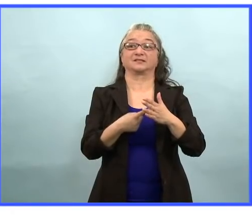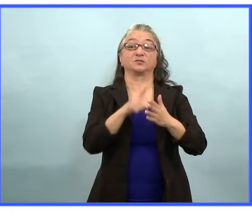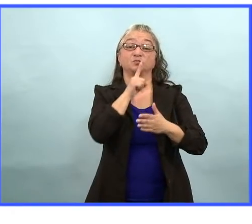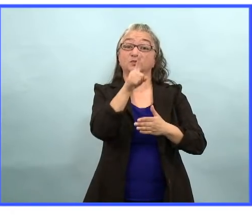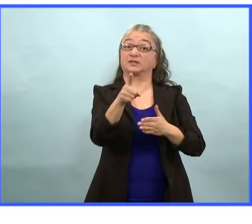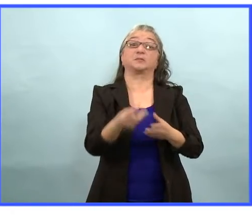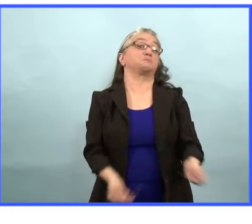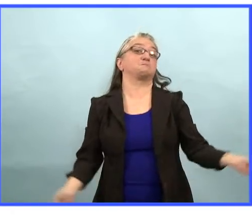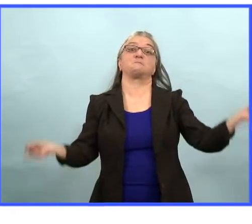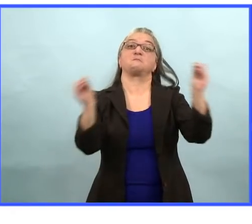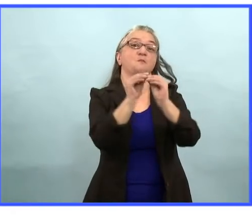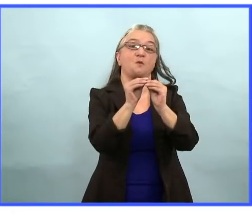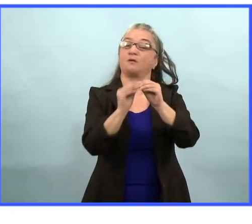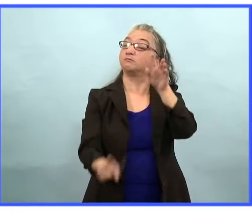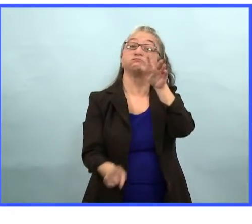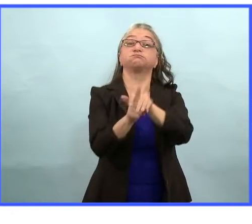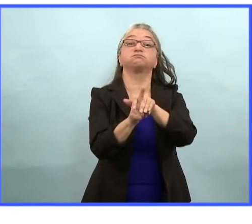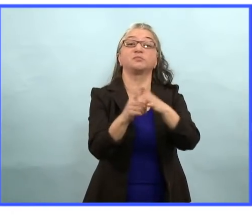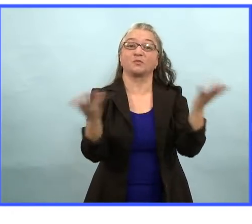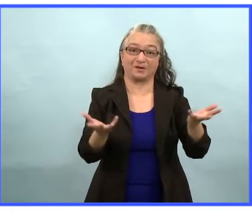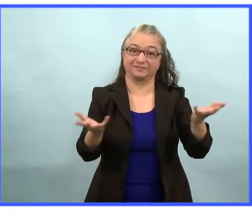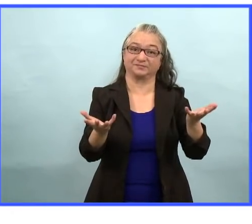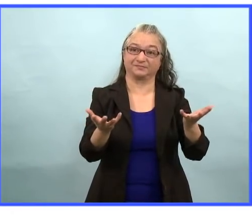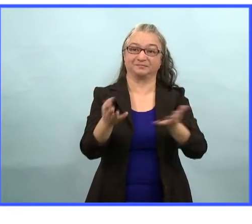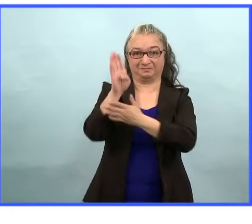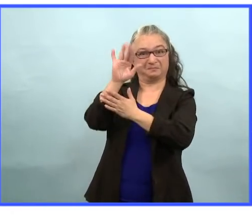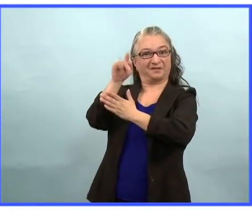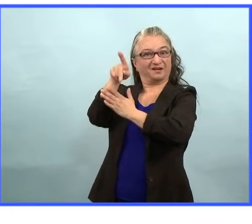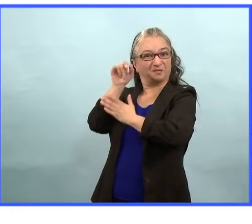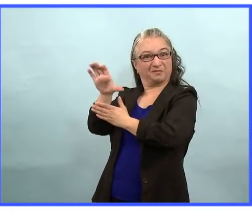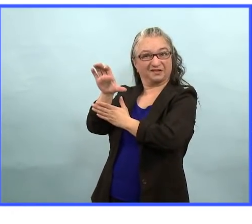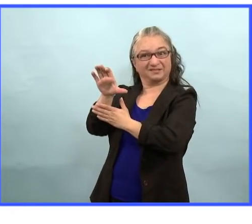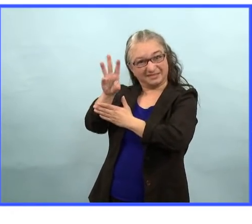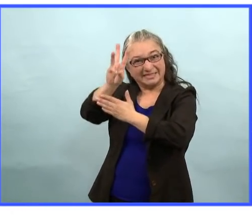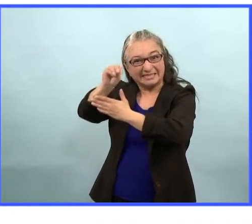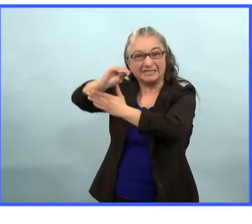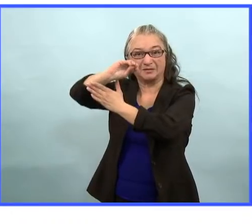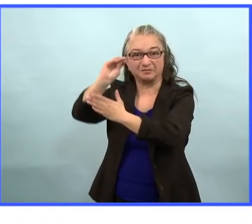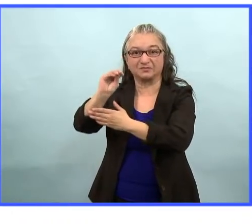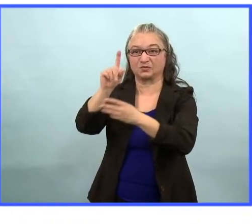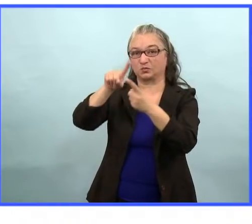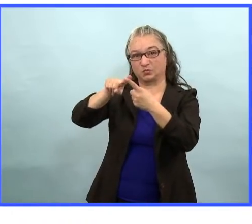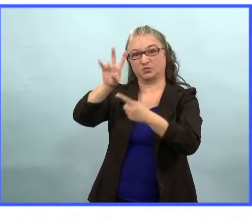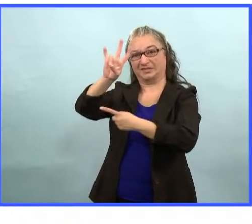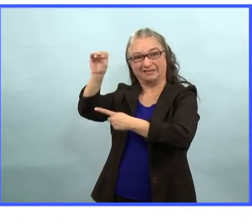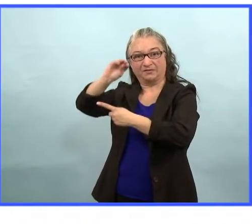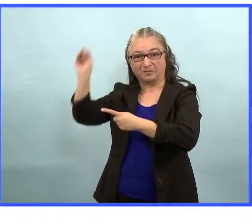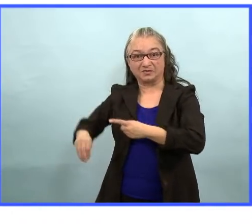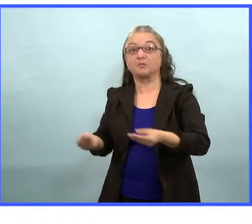are occurring in biplock communities roughly 60 to 70 percent whereas in the later part of the graph